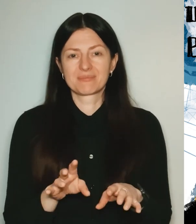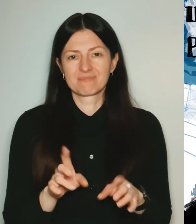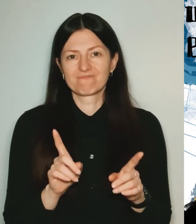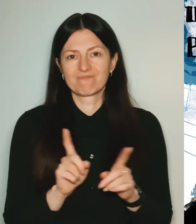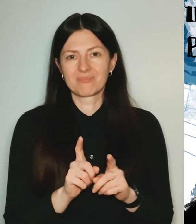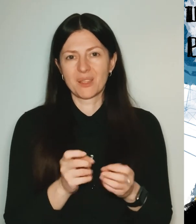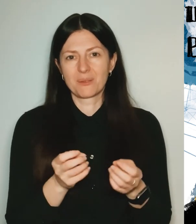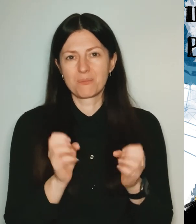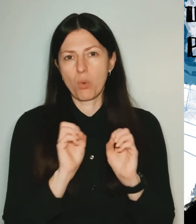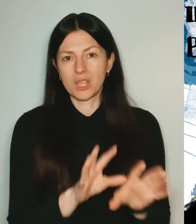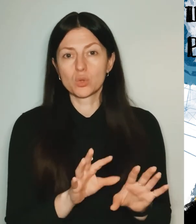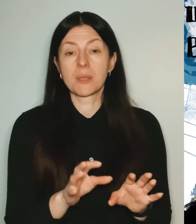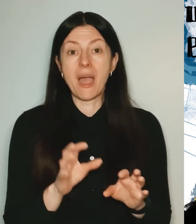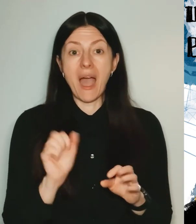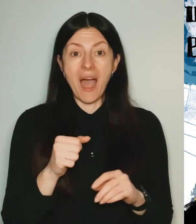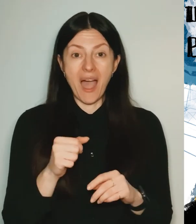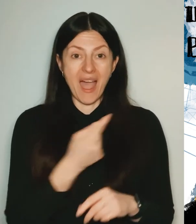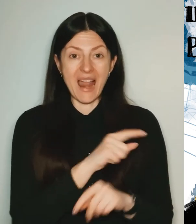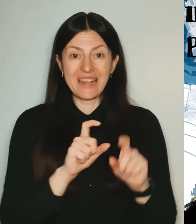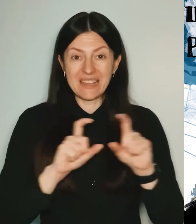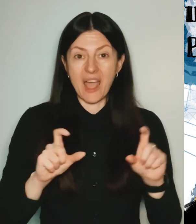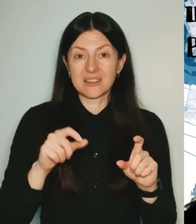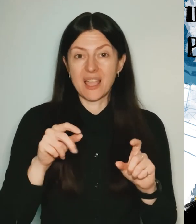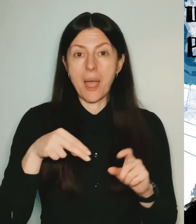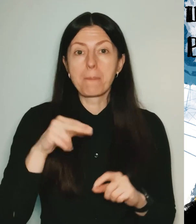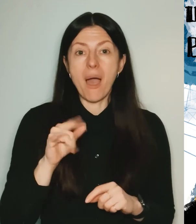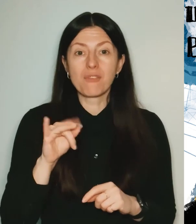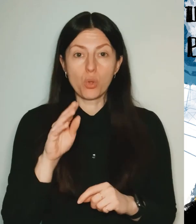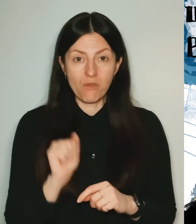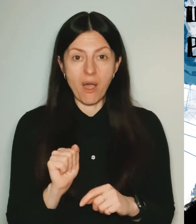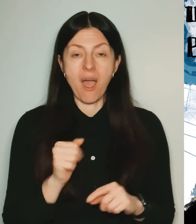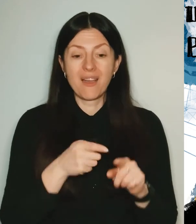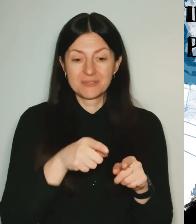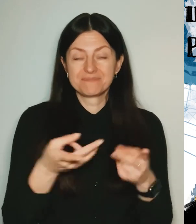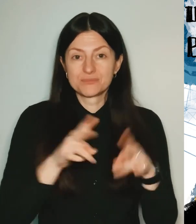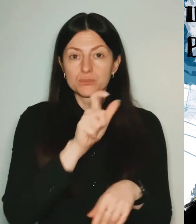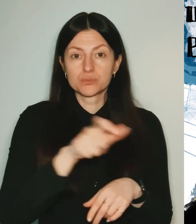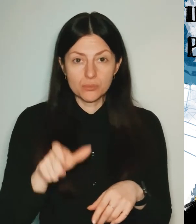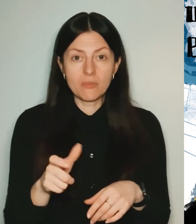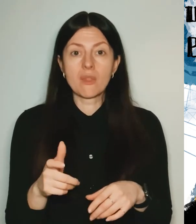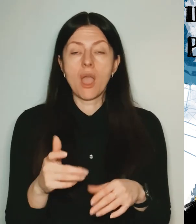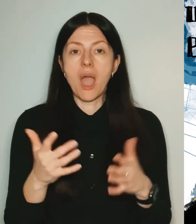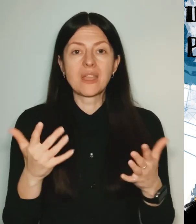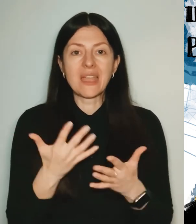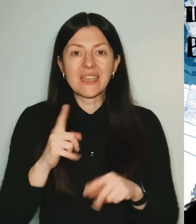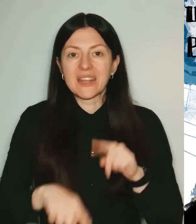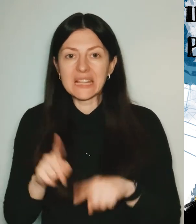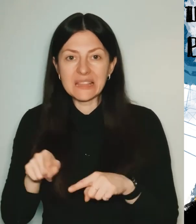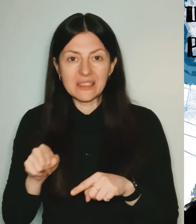and the Pavlop hospital is exactly the place with the patients whose relatives could not take